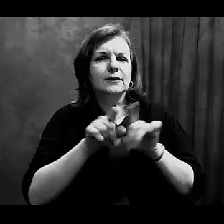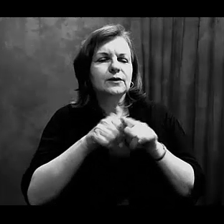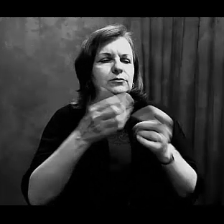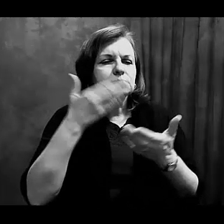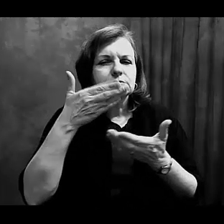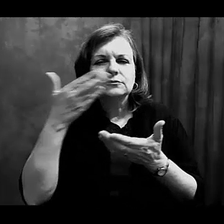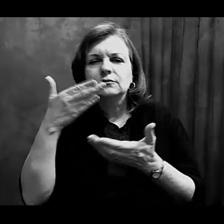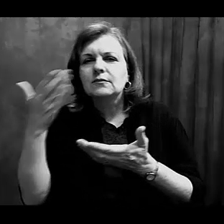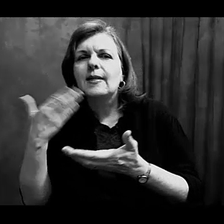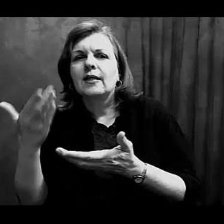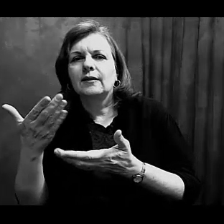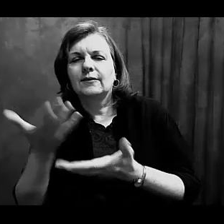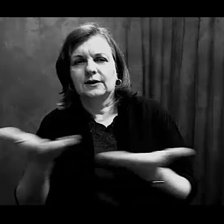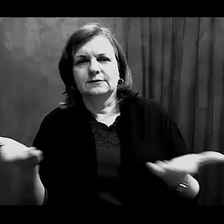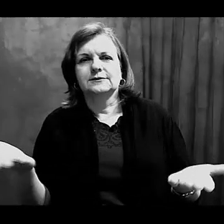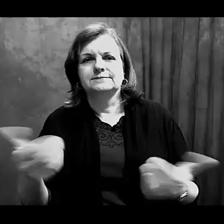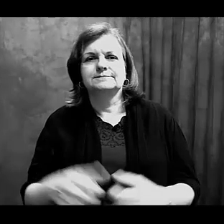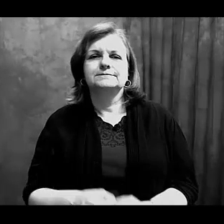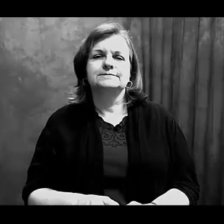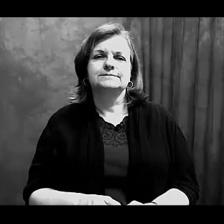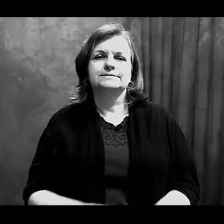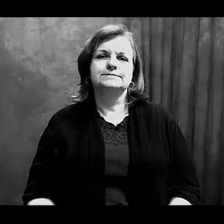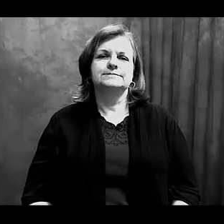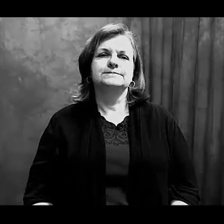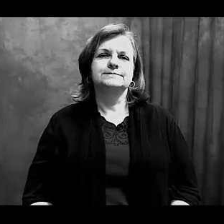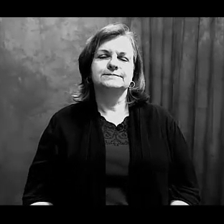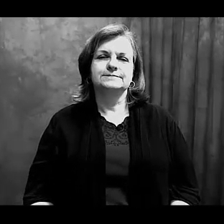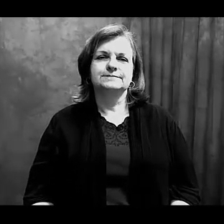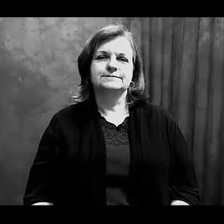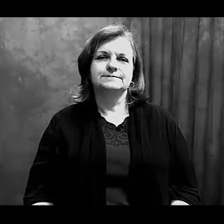and smelling